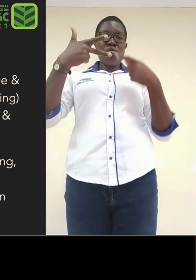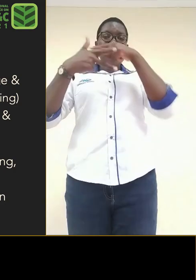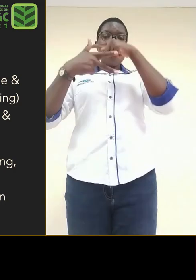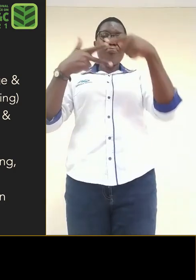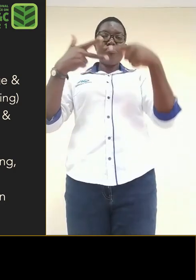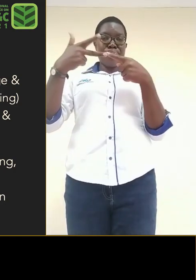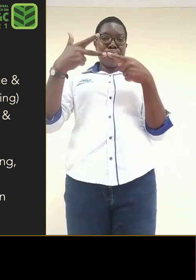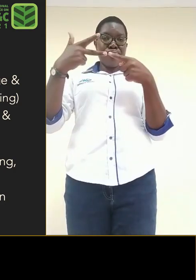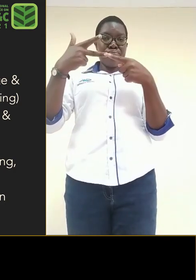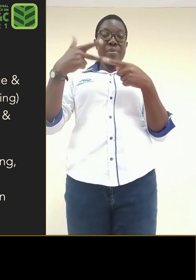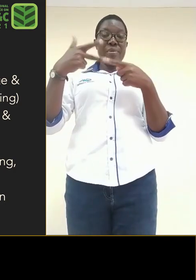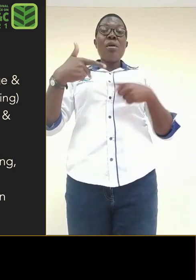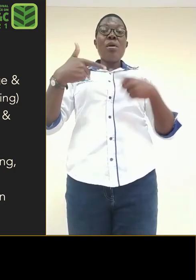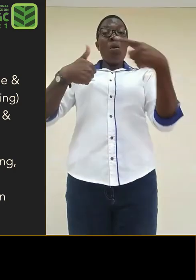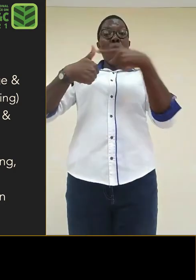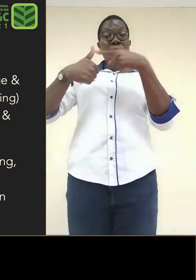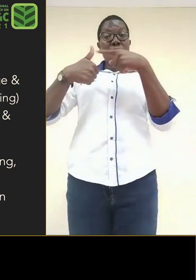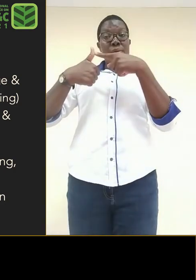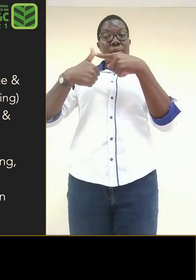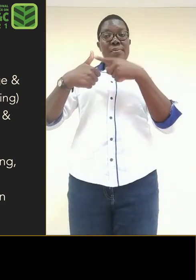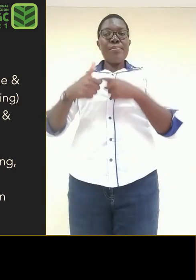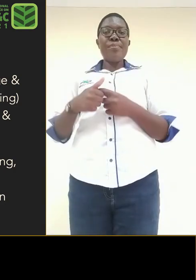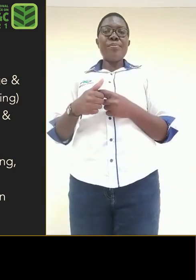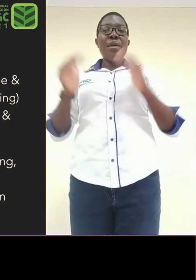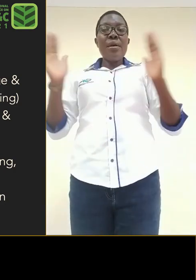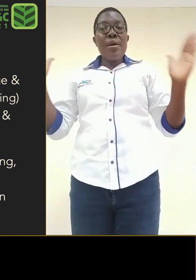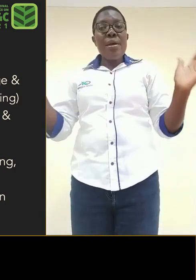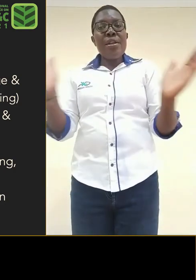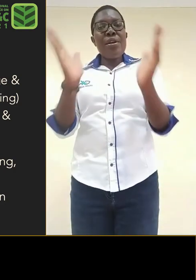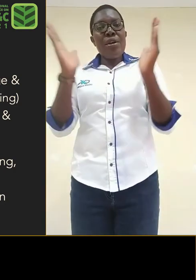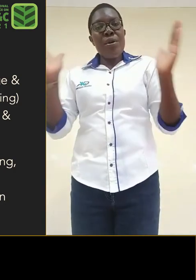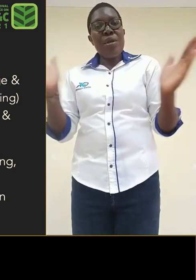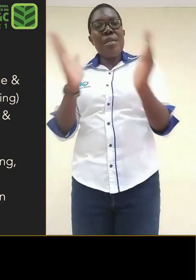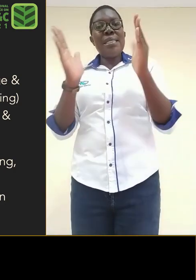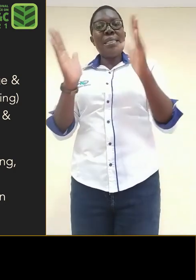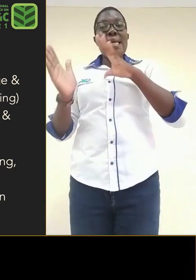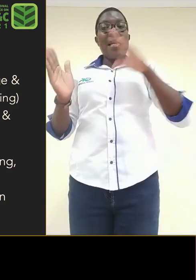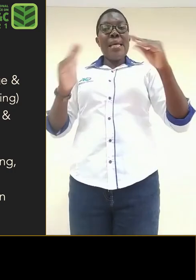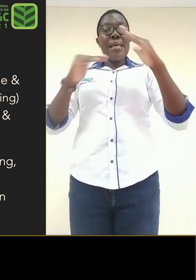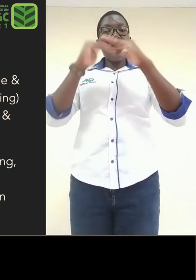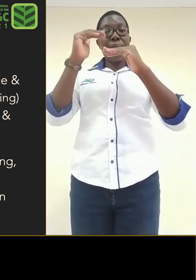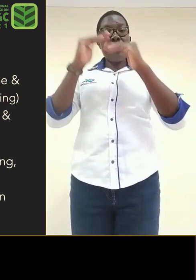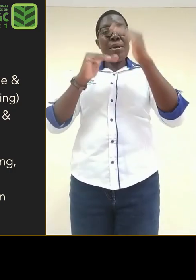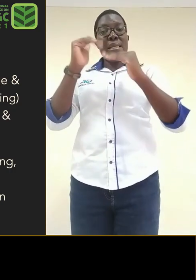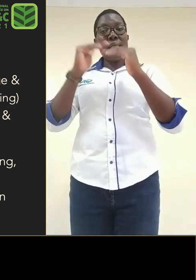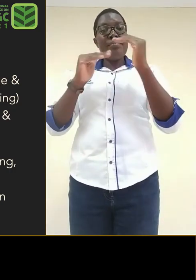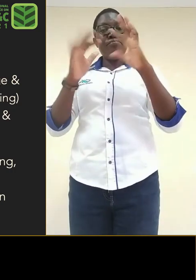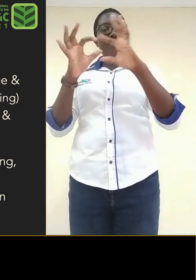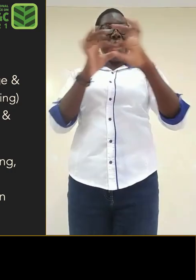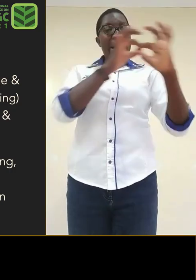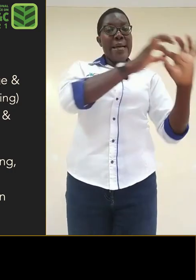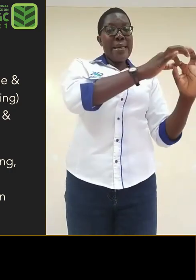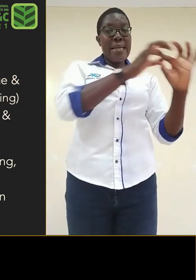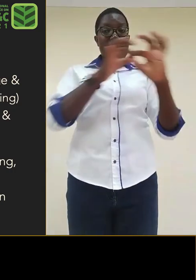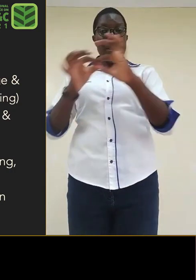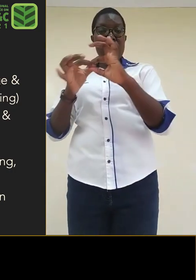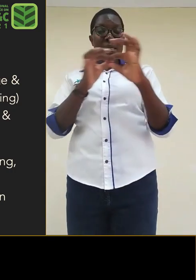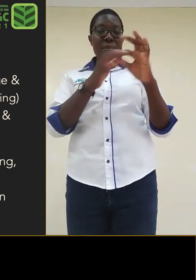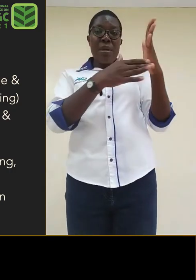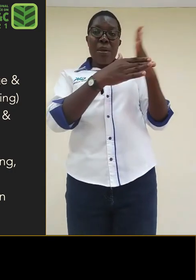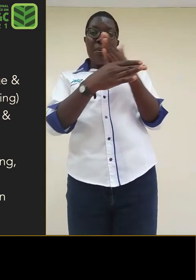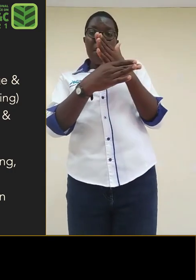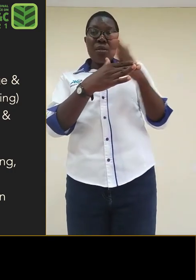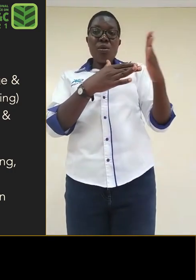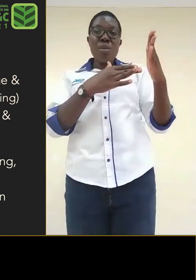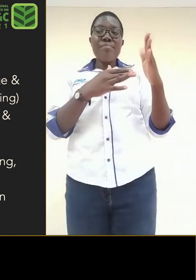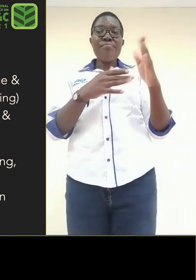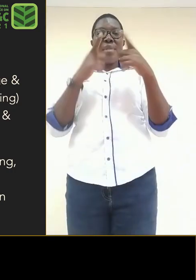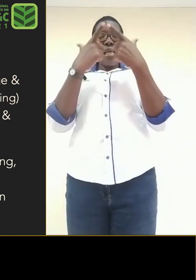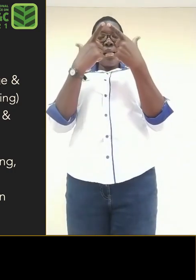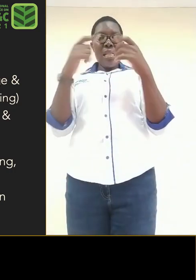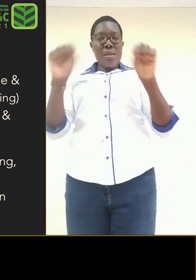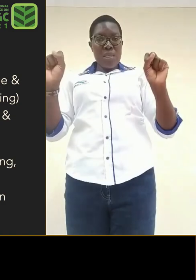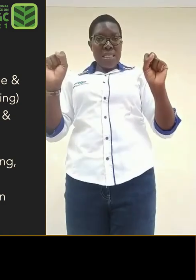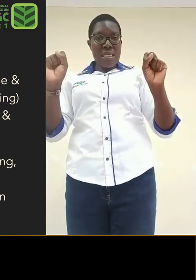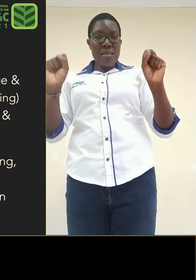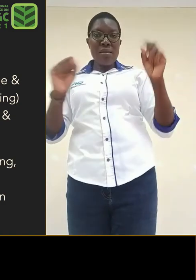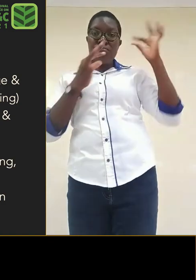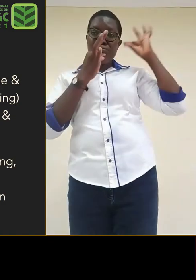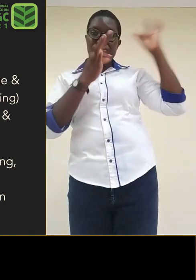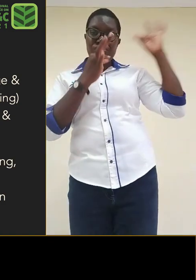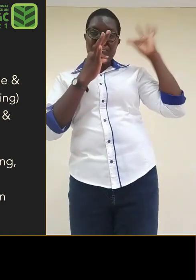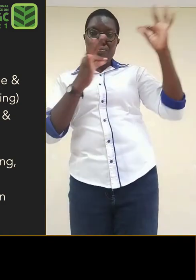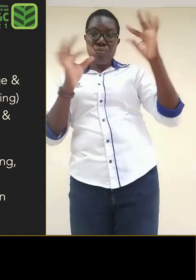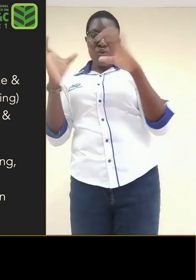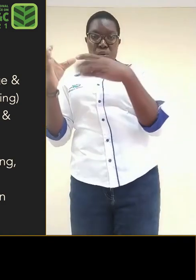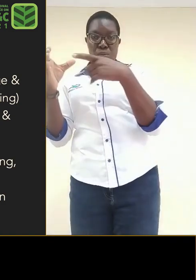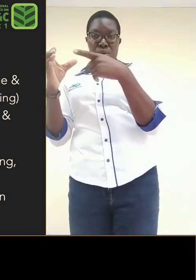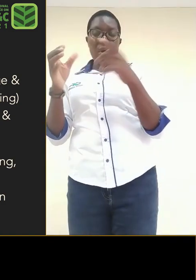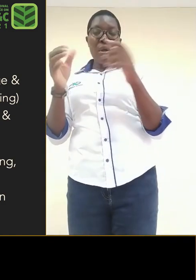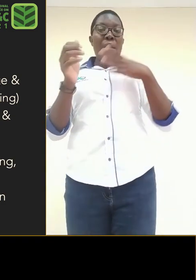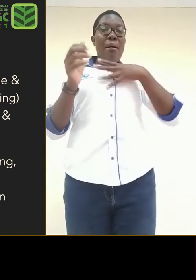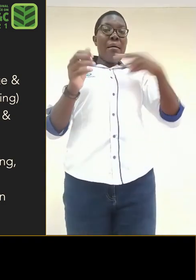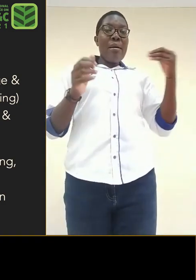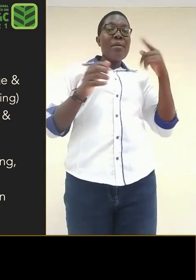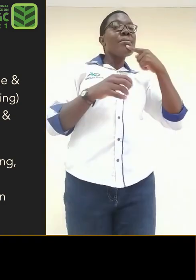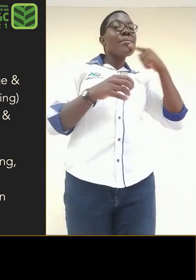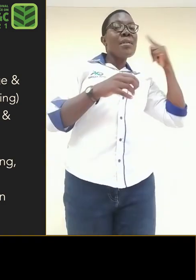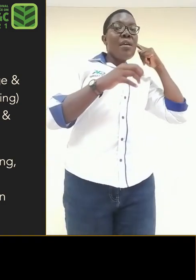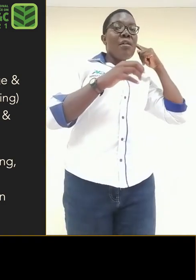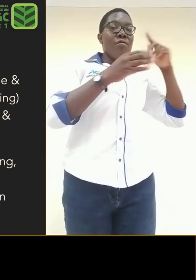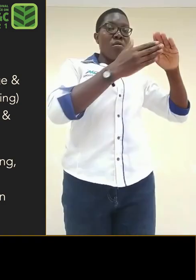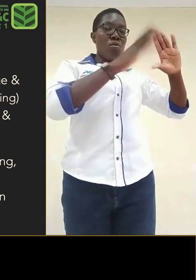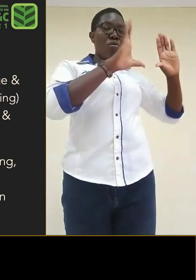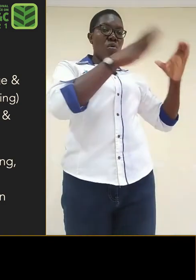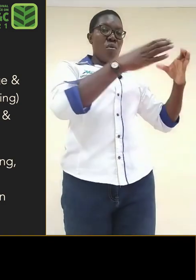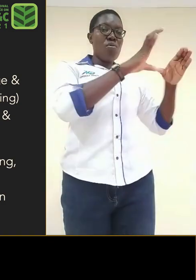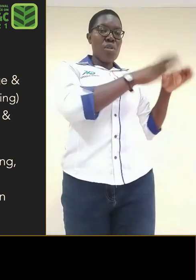First, encourage and build good relationships between hearing linguists and the deaf community.